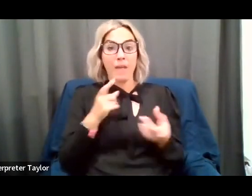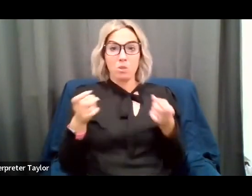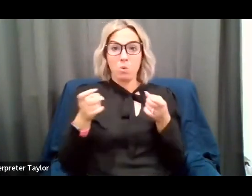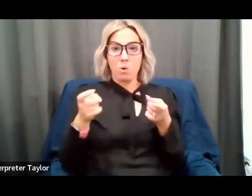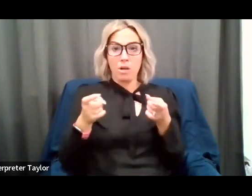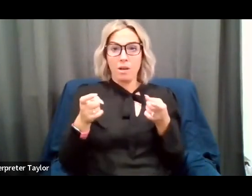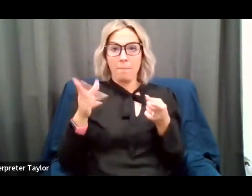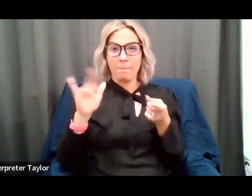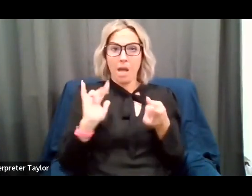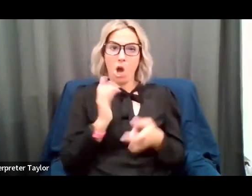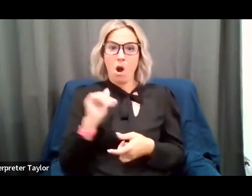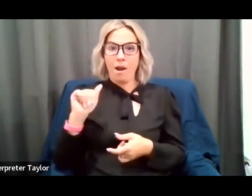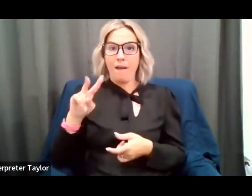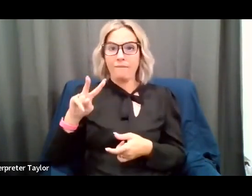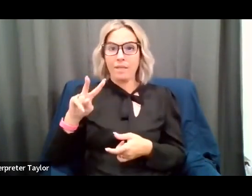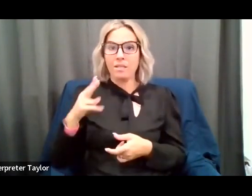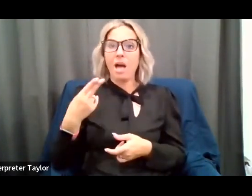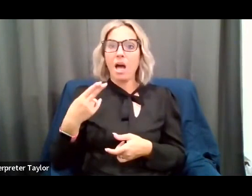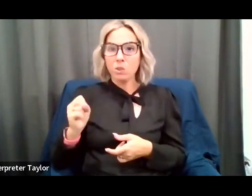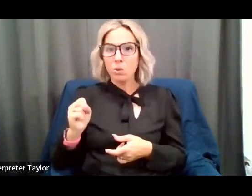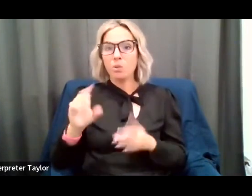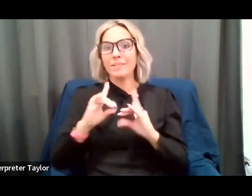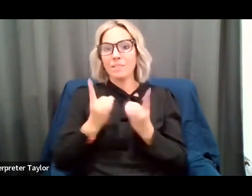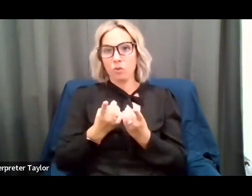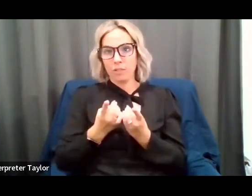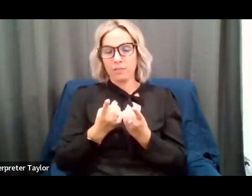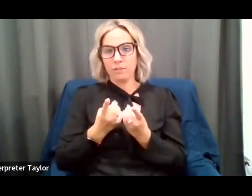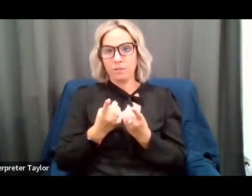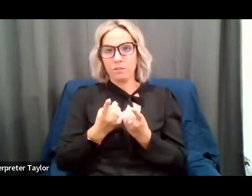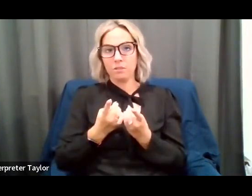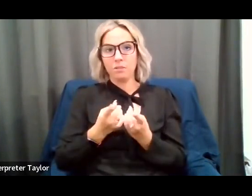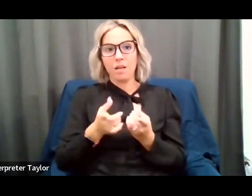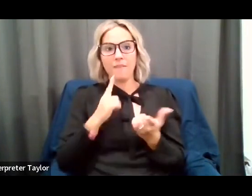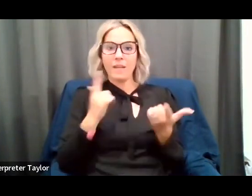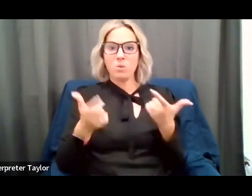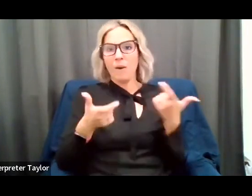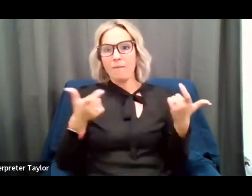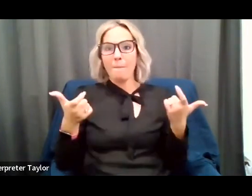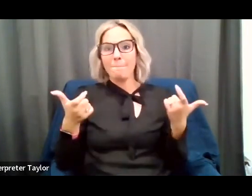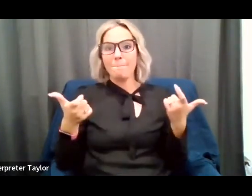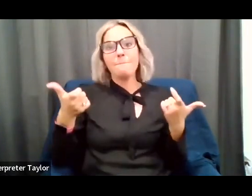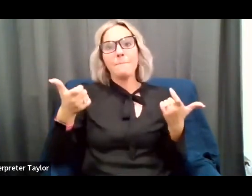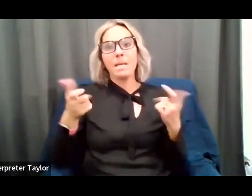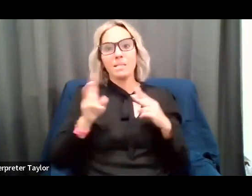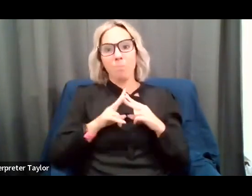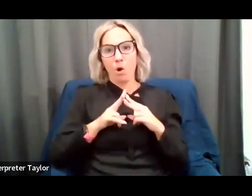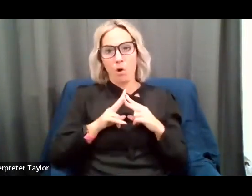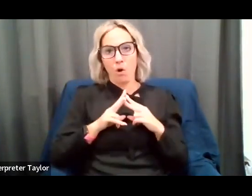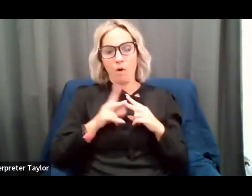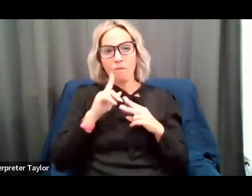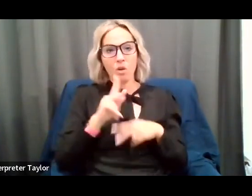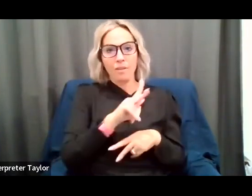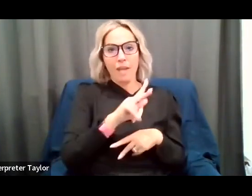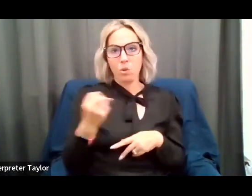our Antelope Valley High School District, which is one of our big- it is our biggest partner for, um, K-12 education,